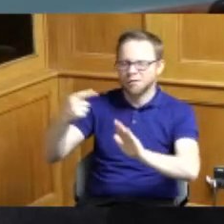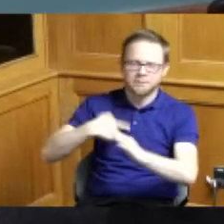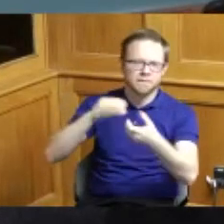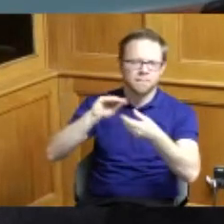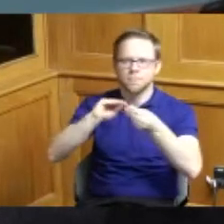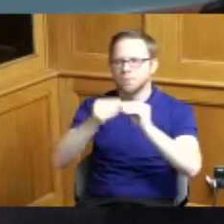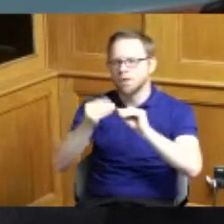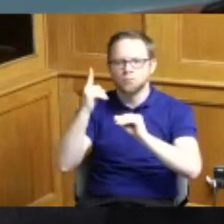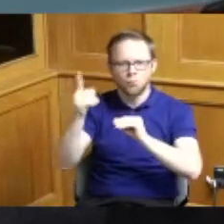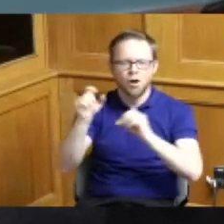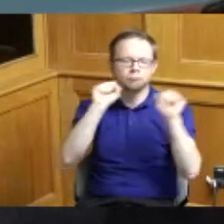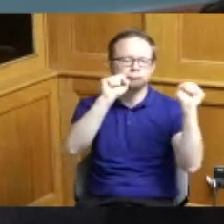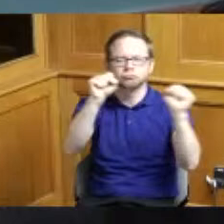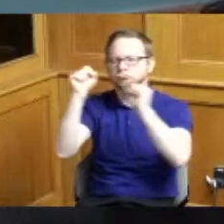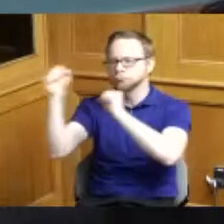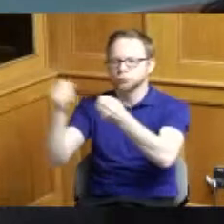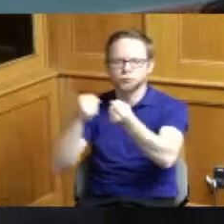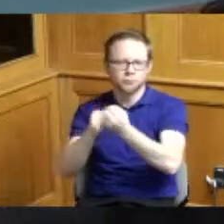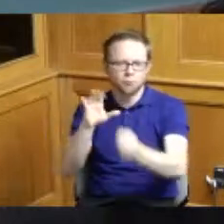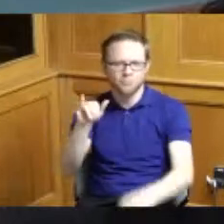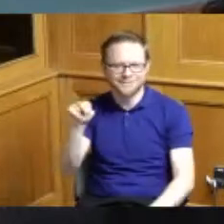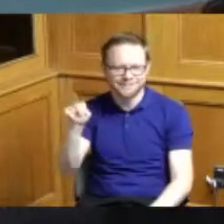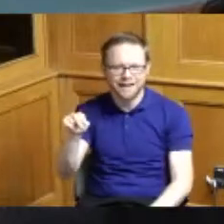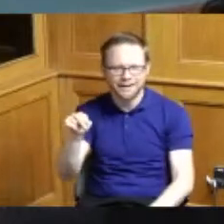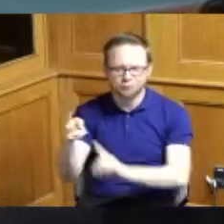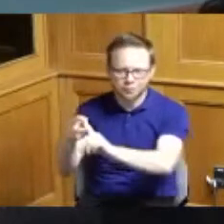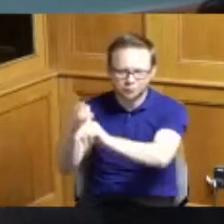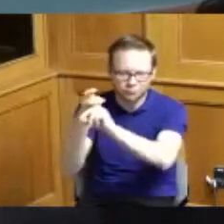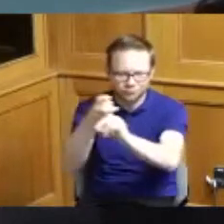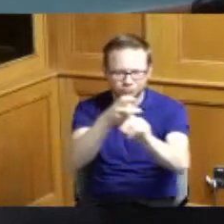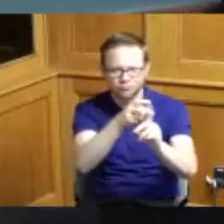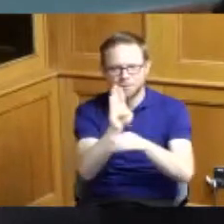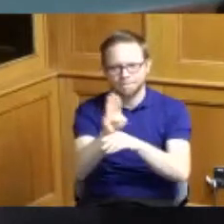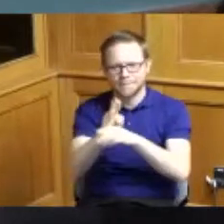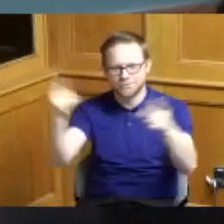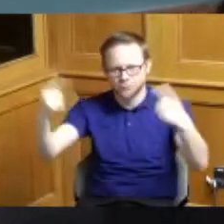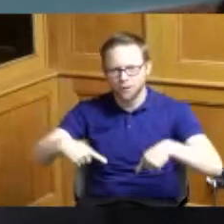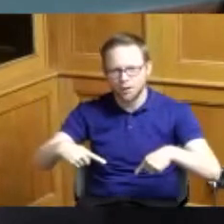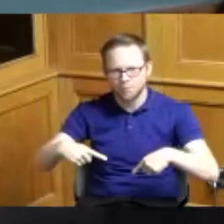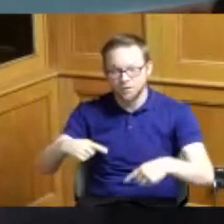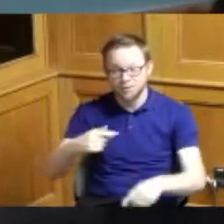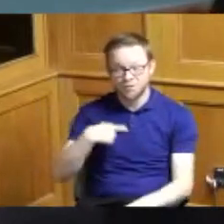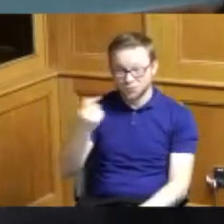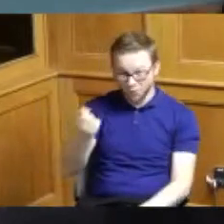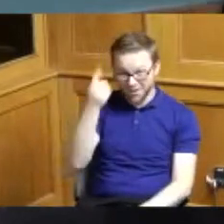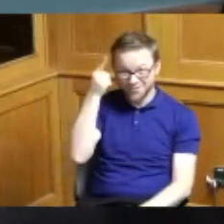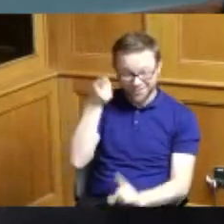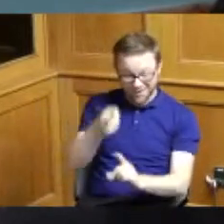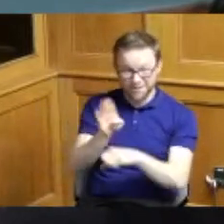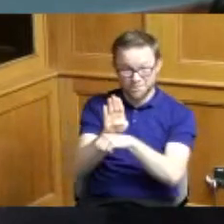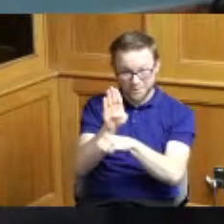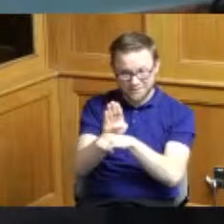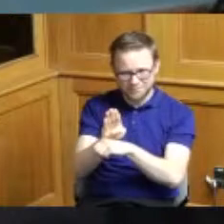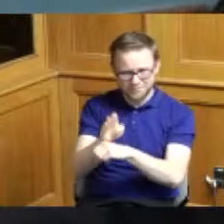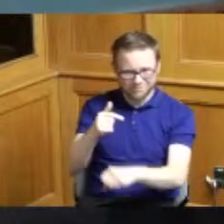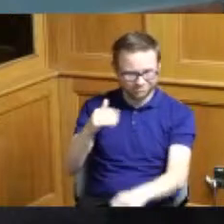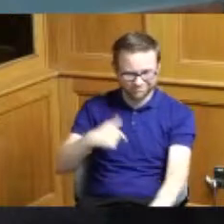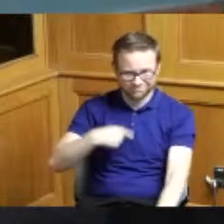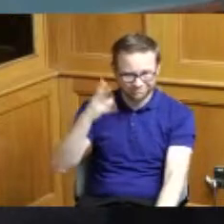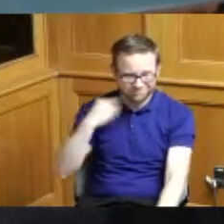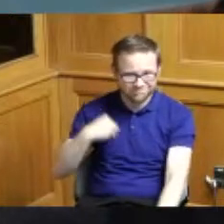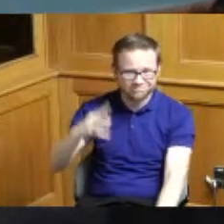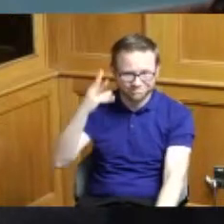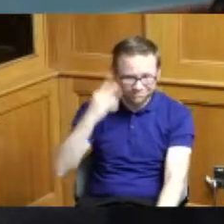business here I understand this business because this is the business that I'm in and I understand